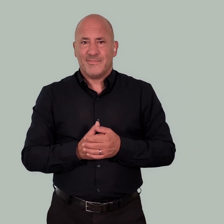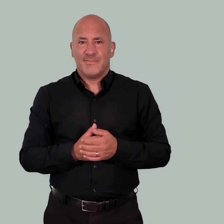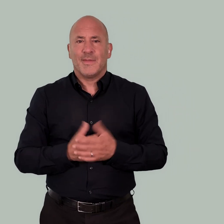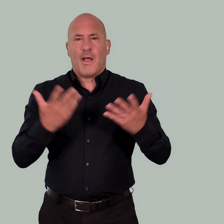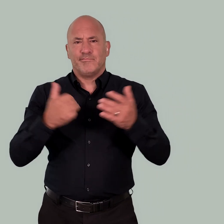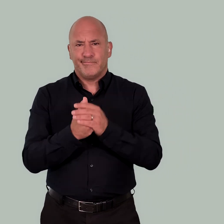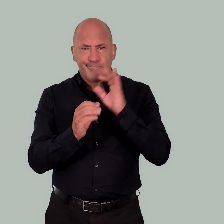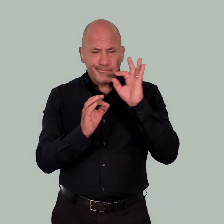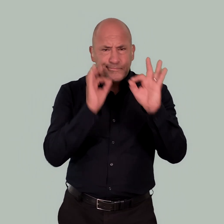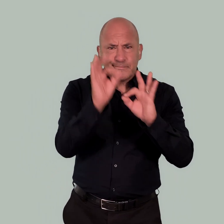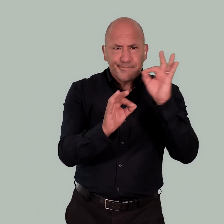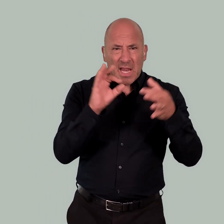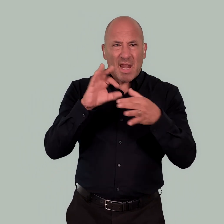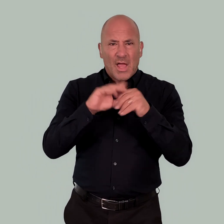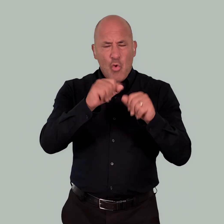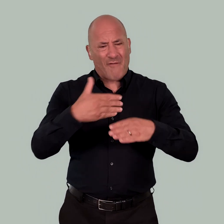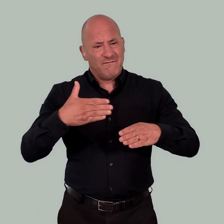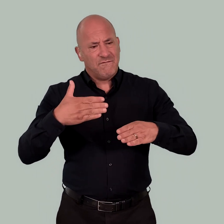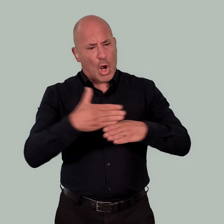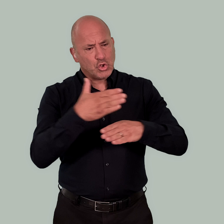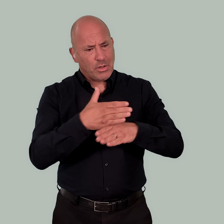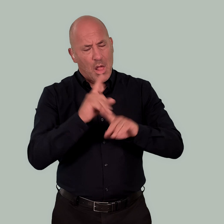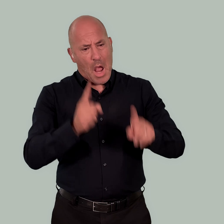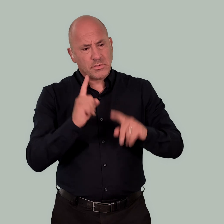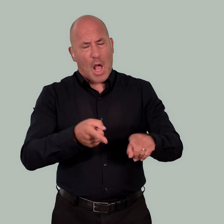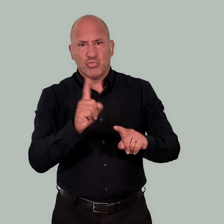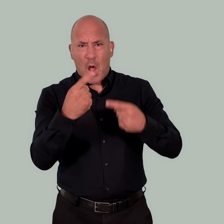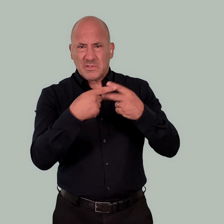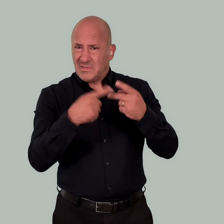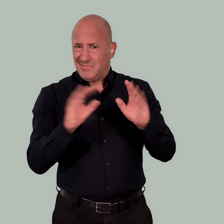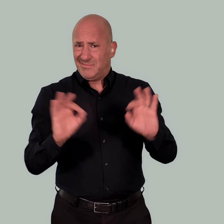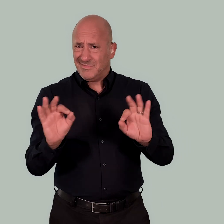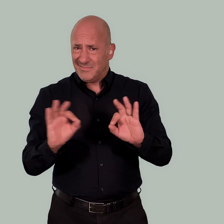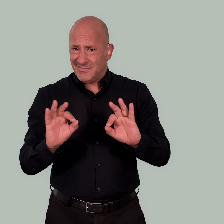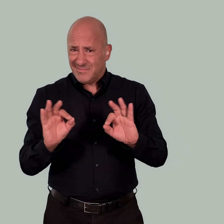Because no survey measures the functional impairments